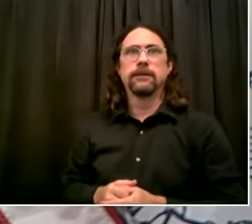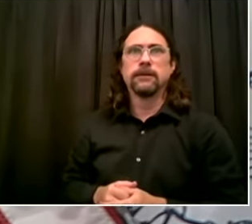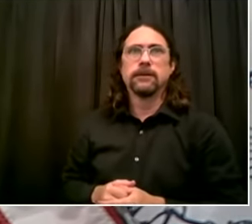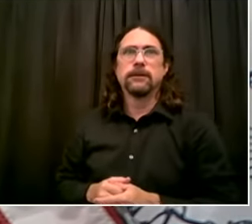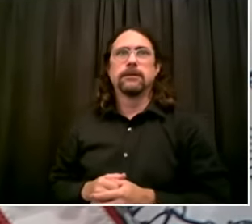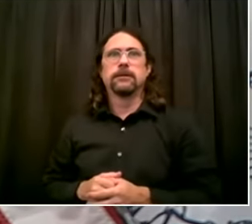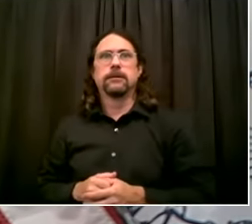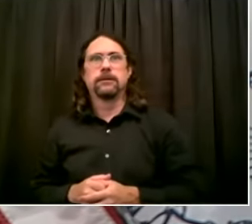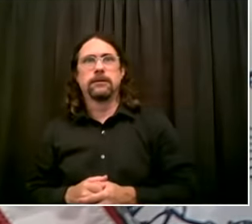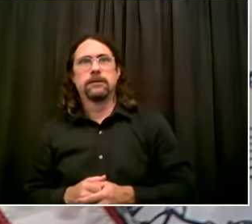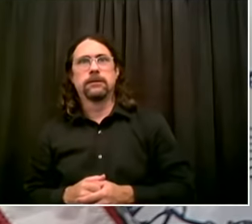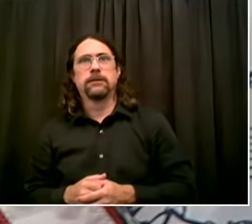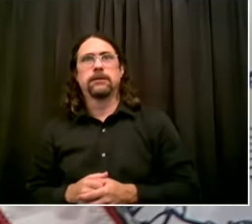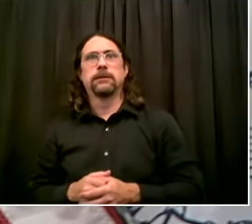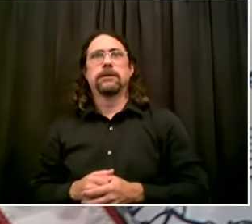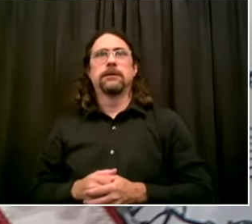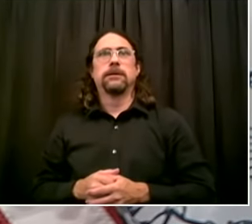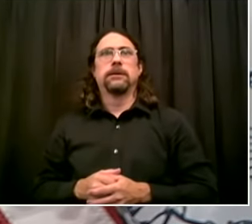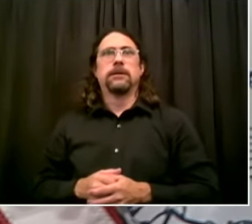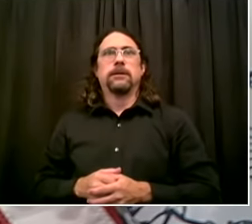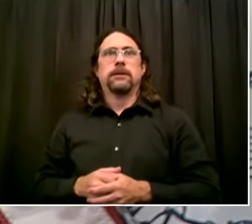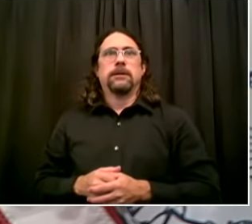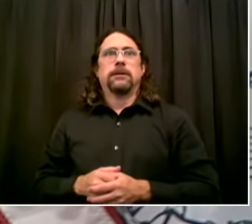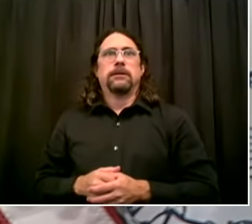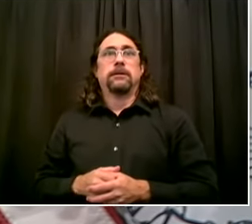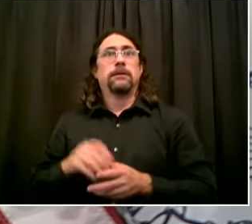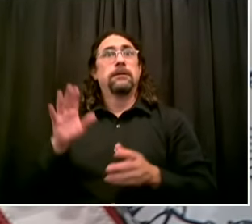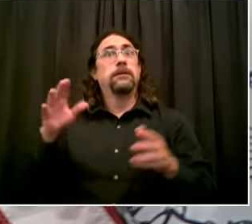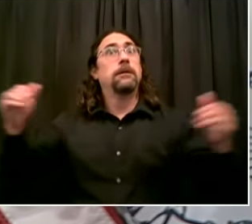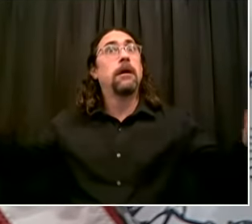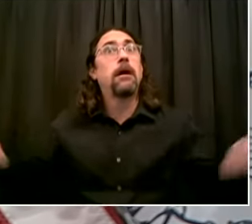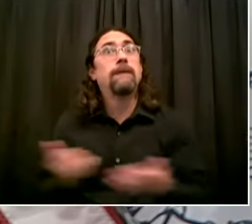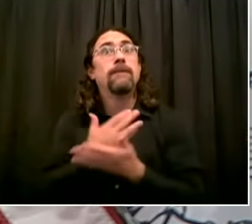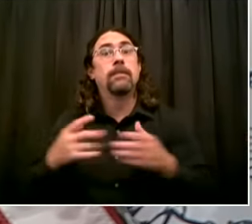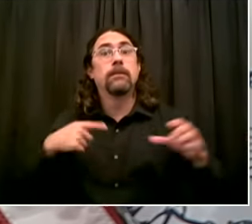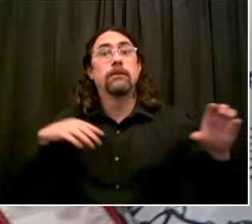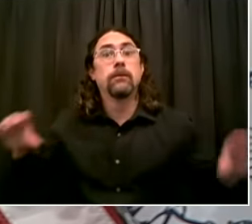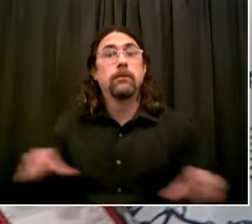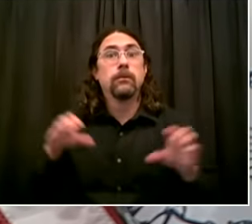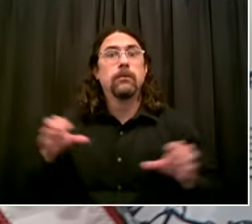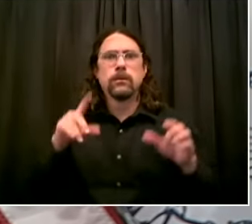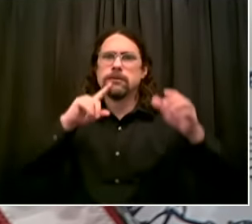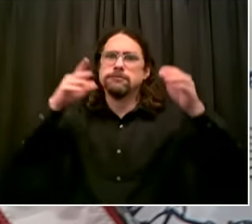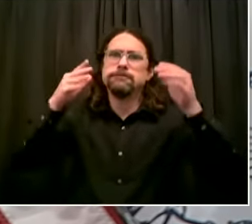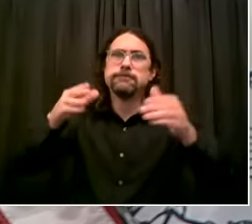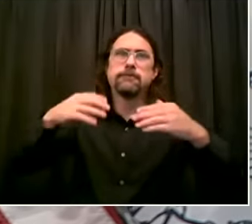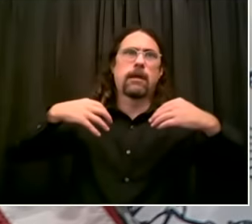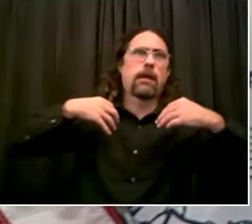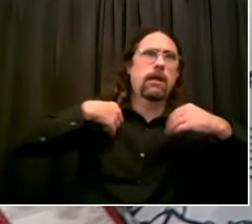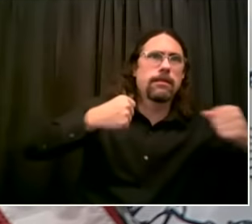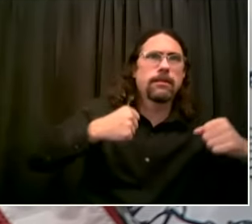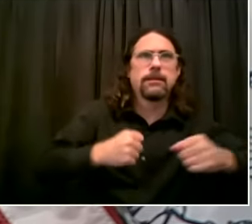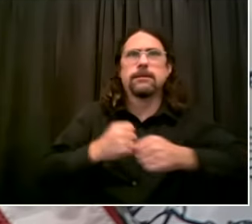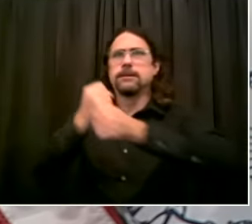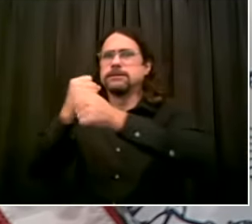HERD IMMUNITY IN ANY COMMUNIT. FINALYL,TH E BEST WAY ANYONE CANHE LP IS TO OIAVD LARGES